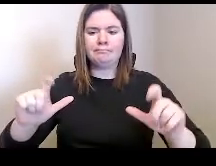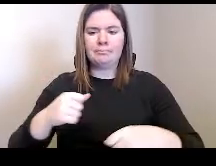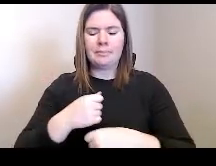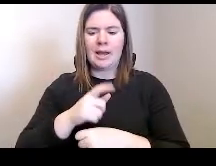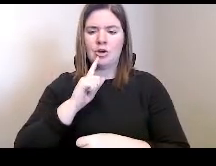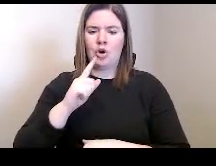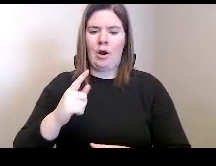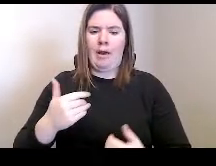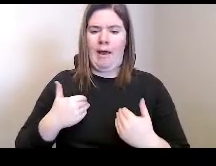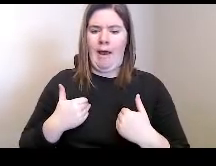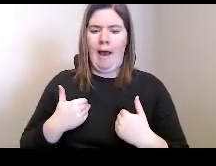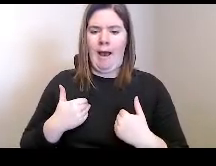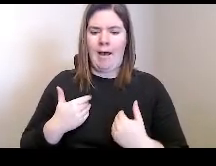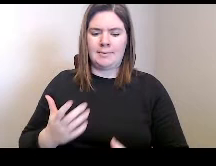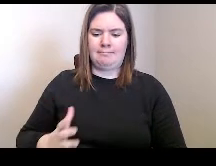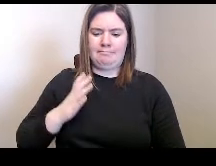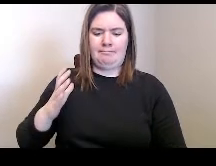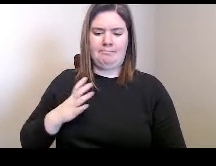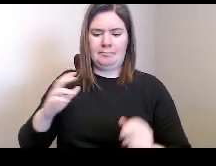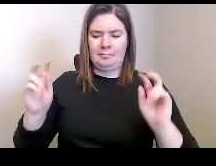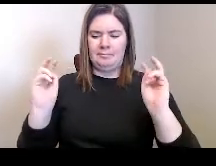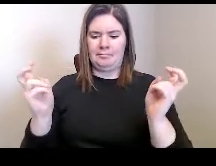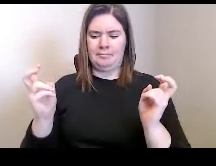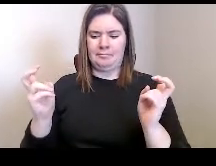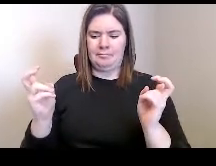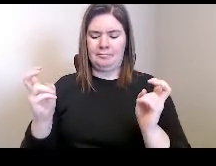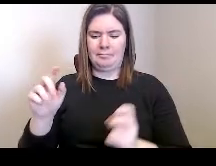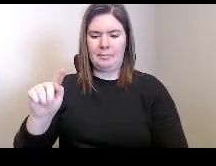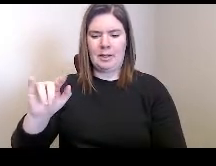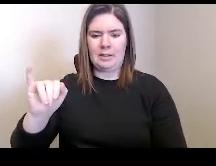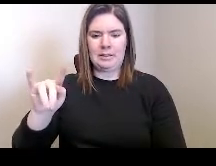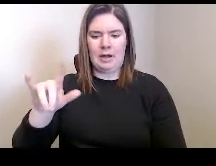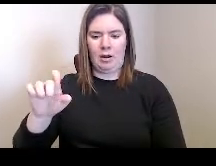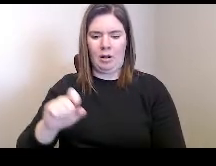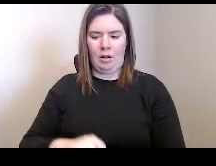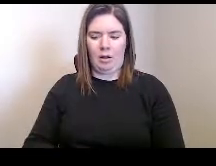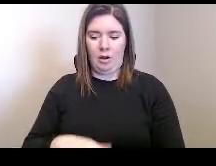So, one of the things that I'm going to do is copy the title off screen here.